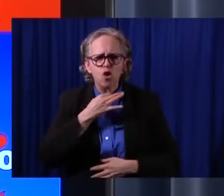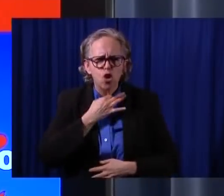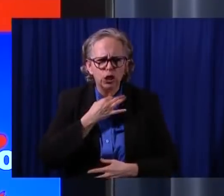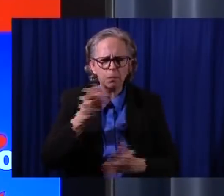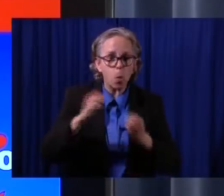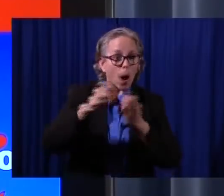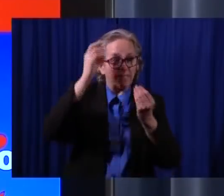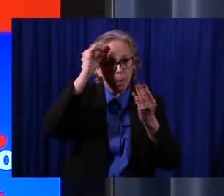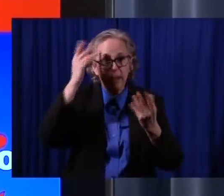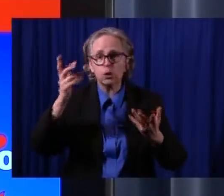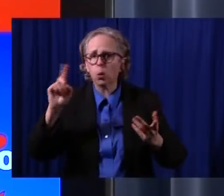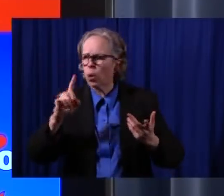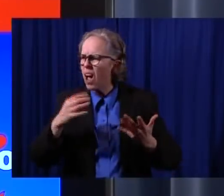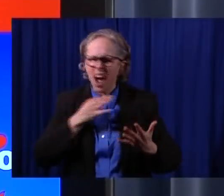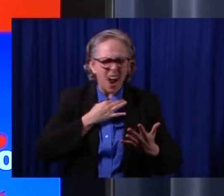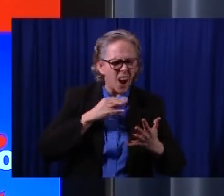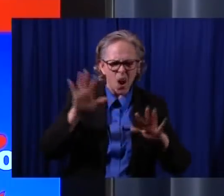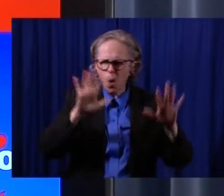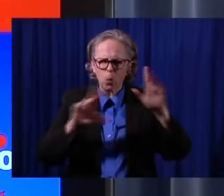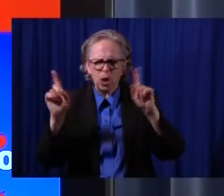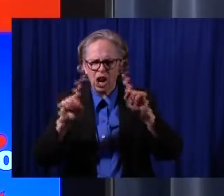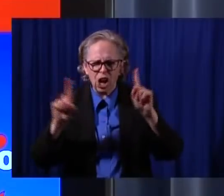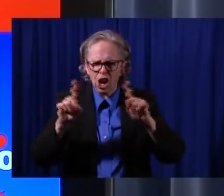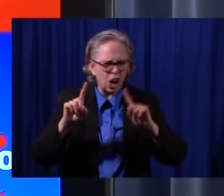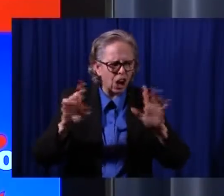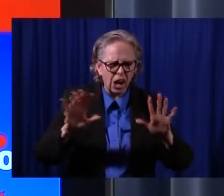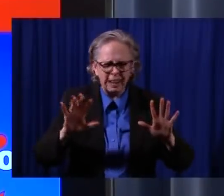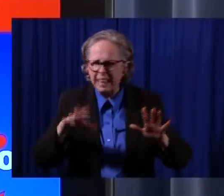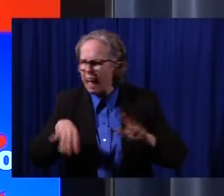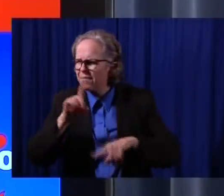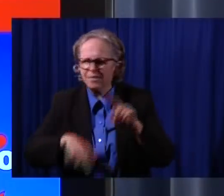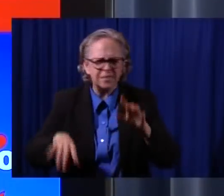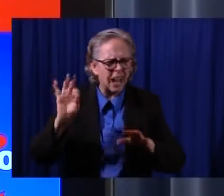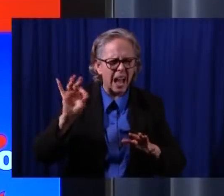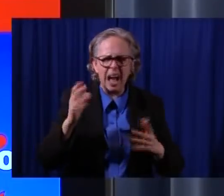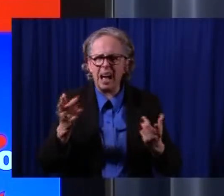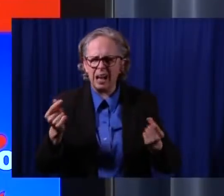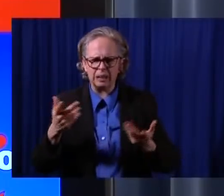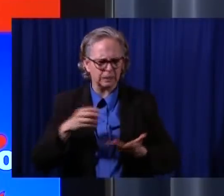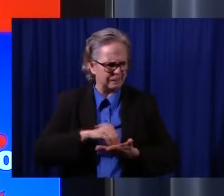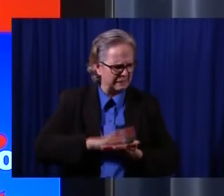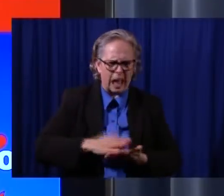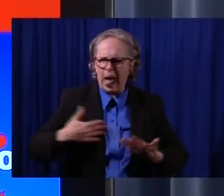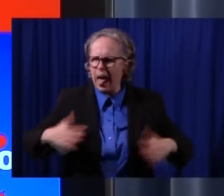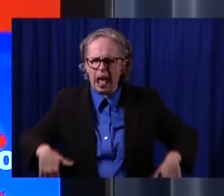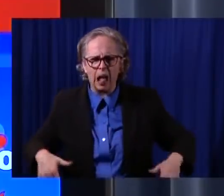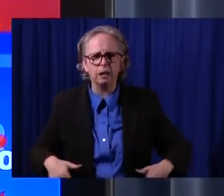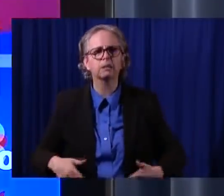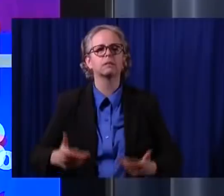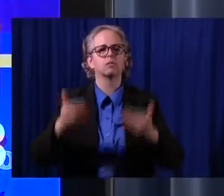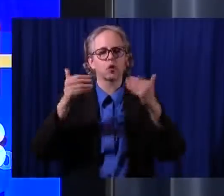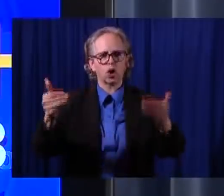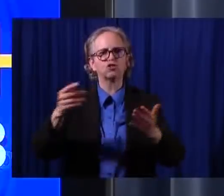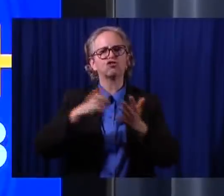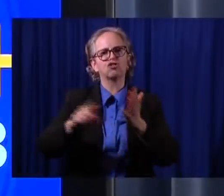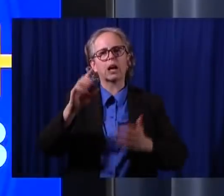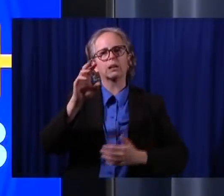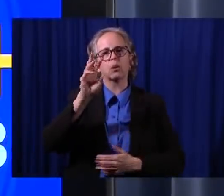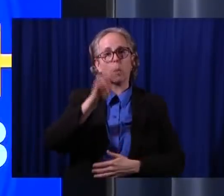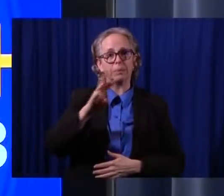HOME COUNTY OF GREENE COUNTY 00 TO 4:00 THERE ARE OTHER LOCATIONS COMING AND WE